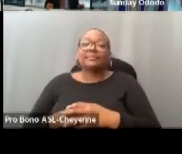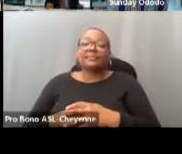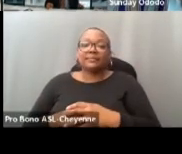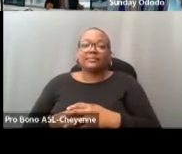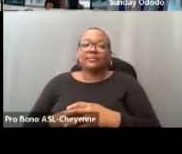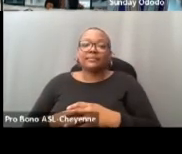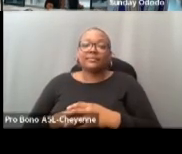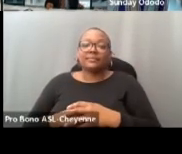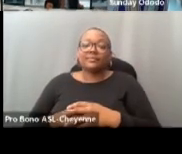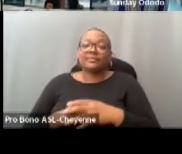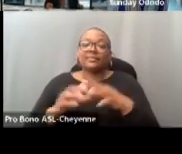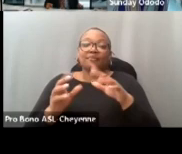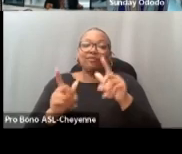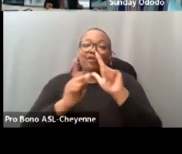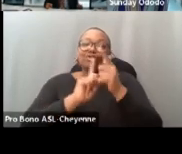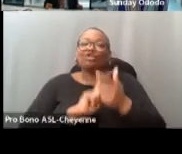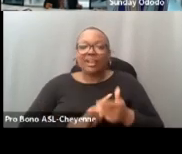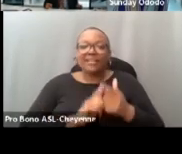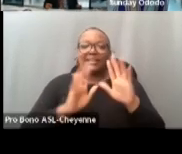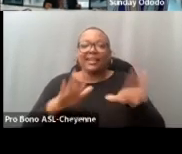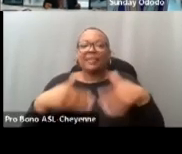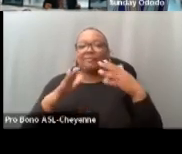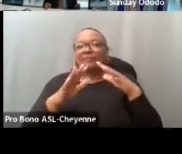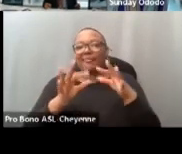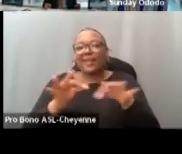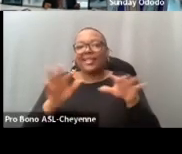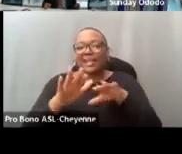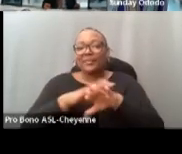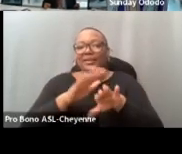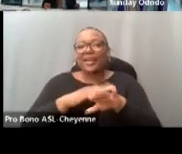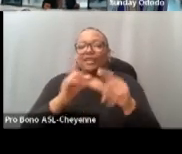in terms of translating the words that we do,